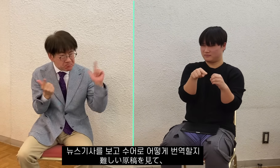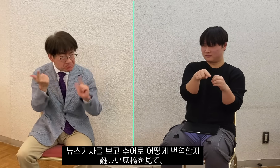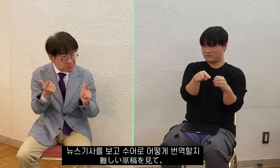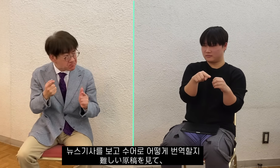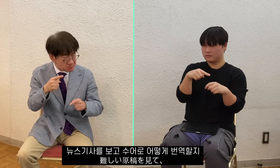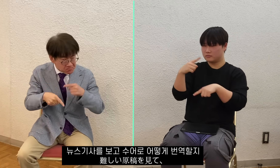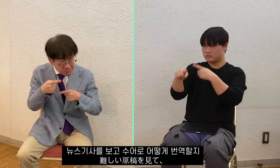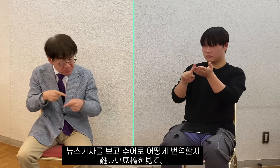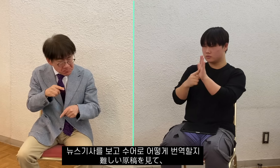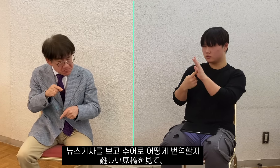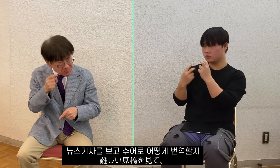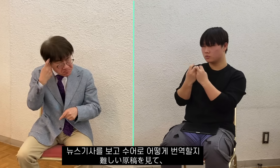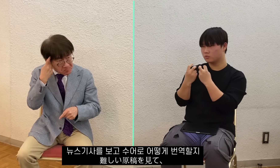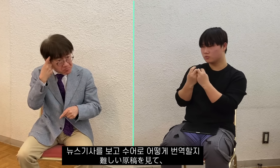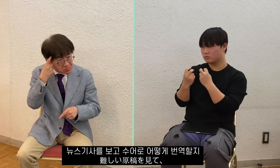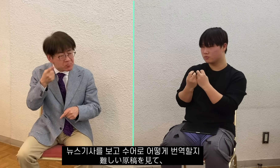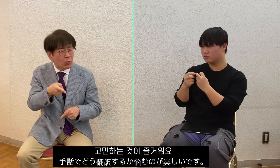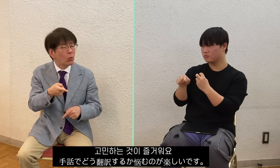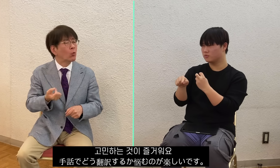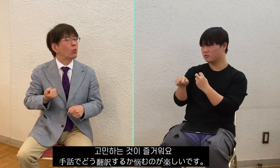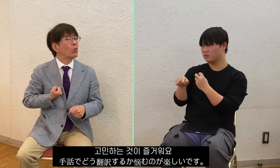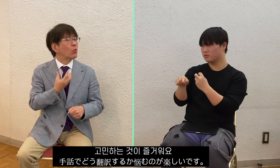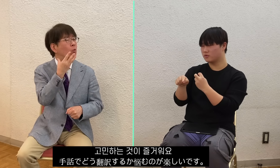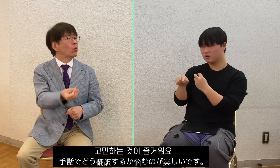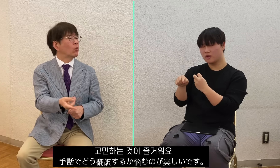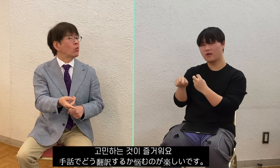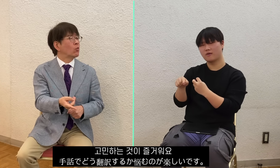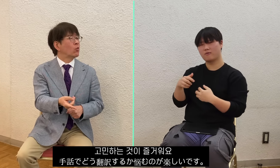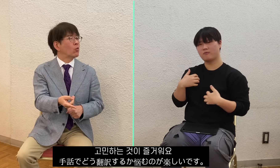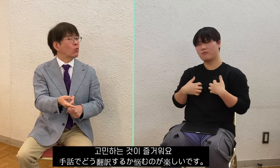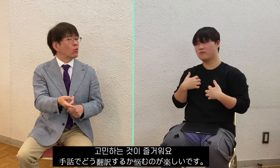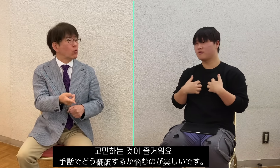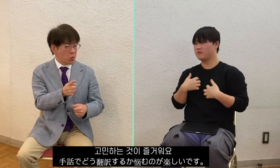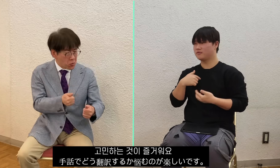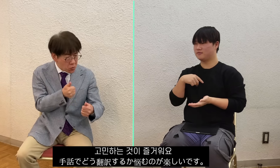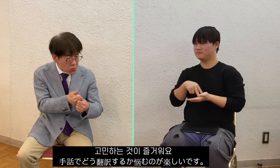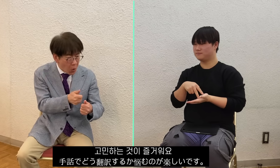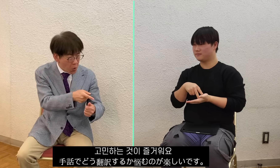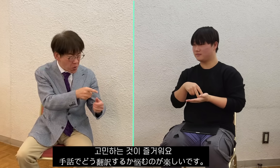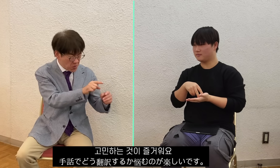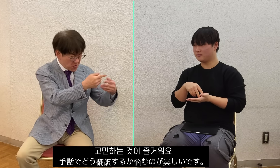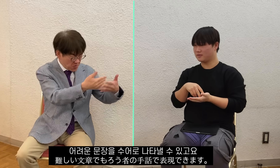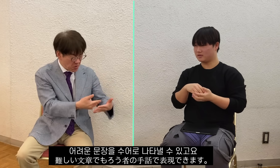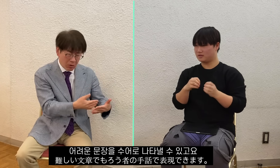about how to translate them into sign language.